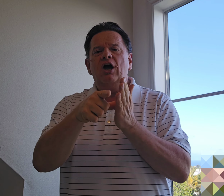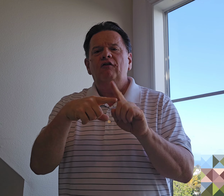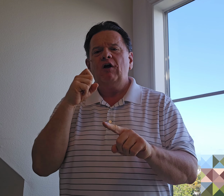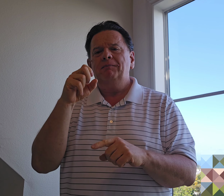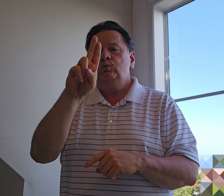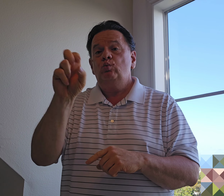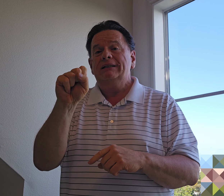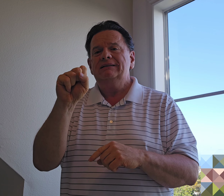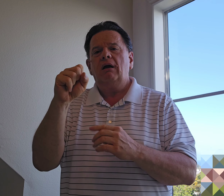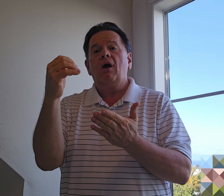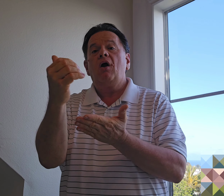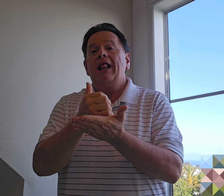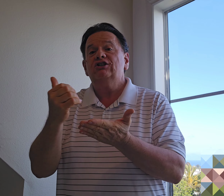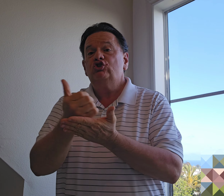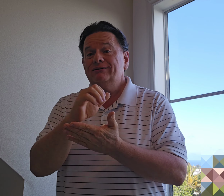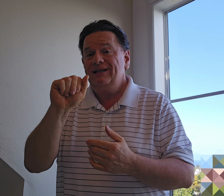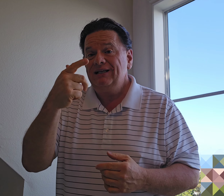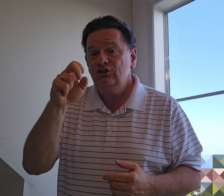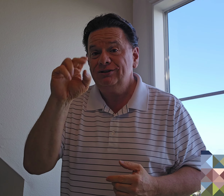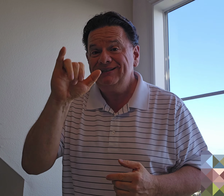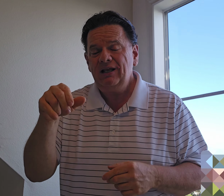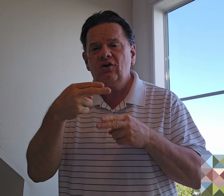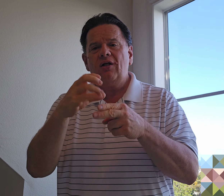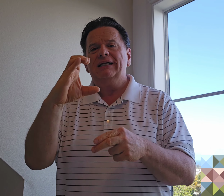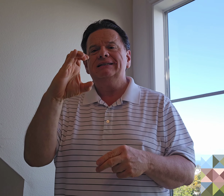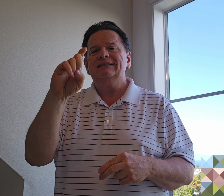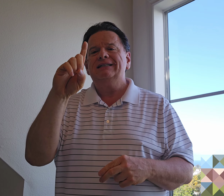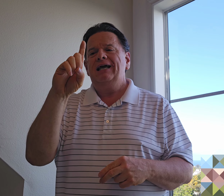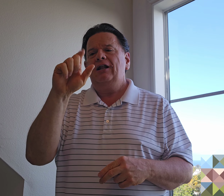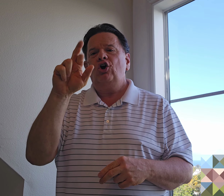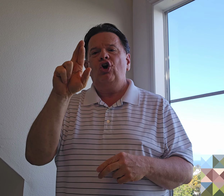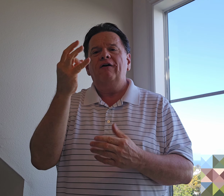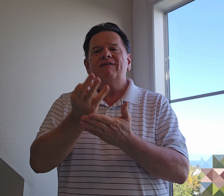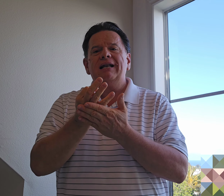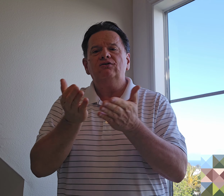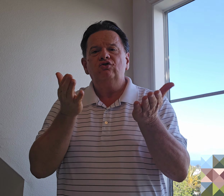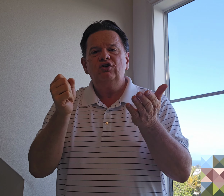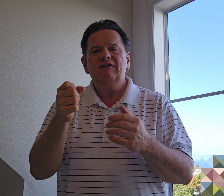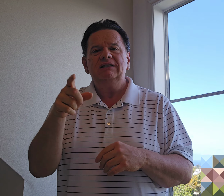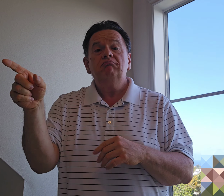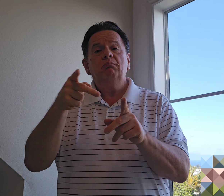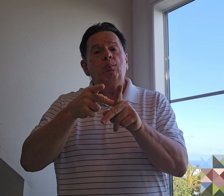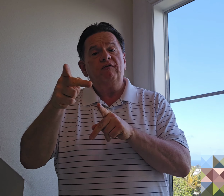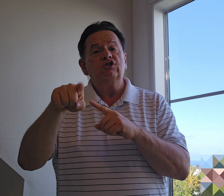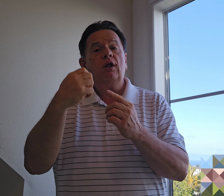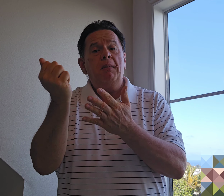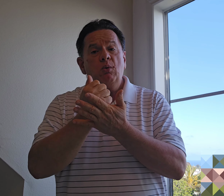Cedar Financial Services. They were professional about everything. Luckily, I had read in other forums that